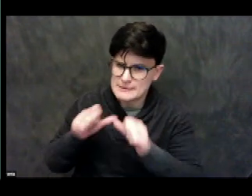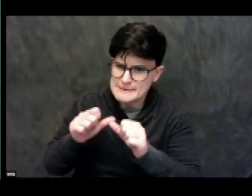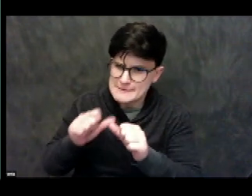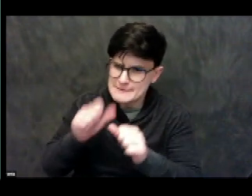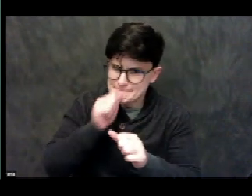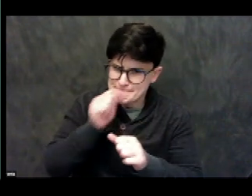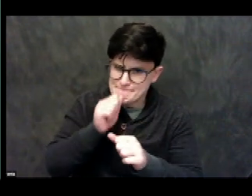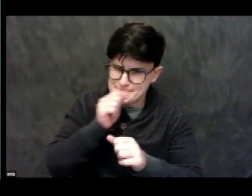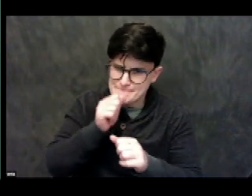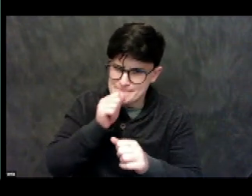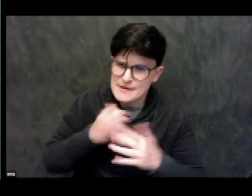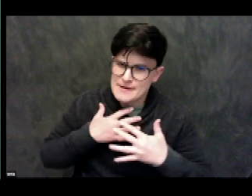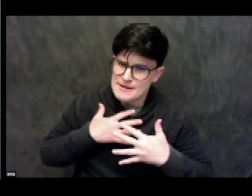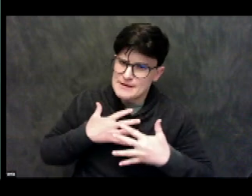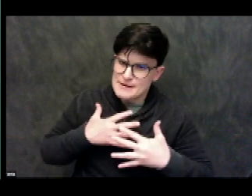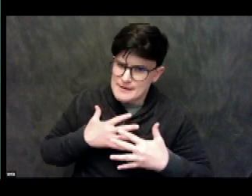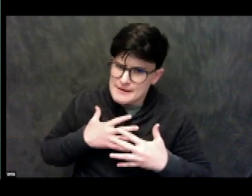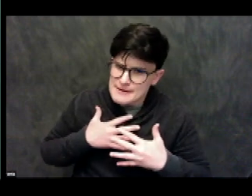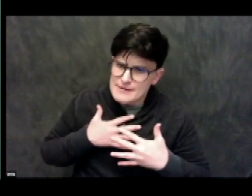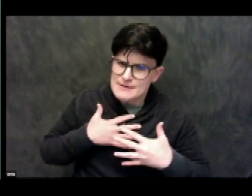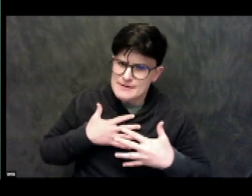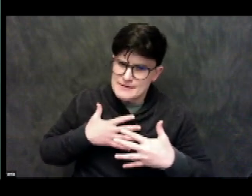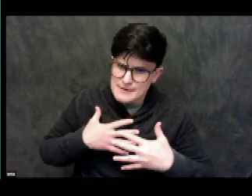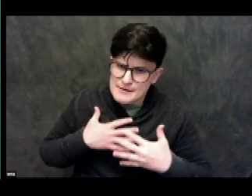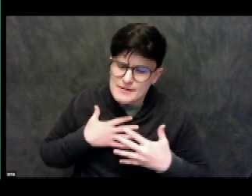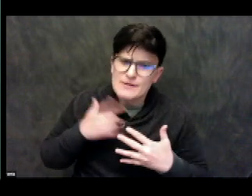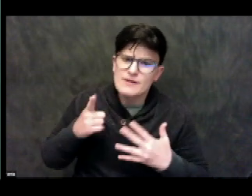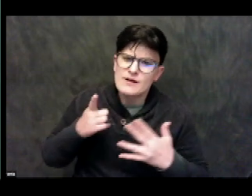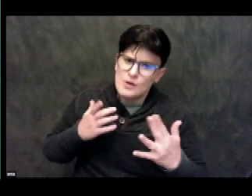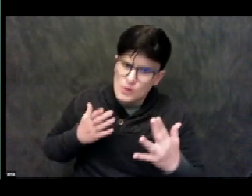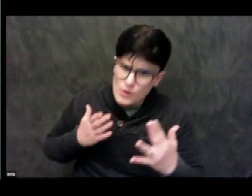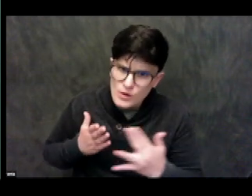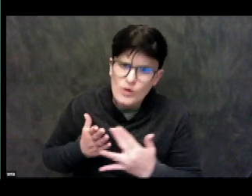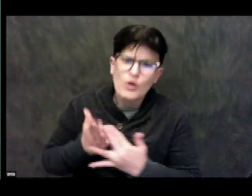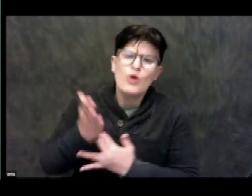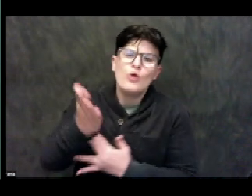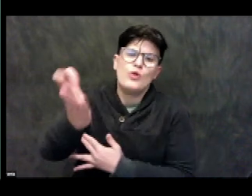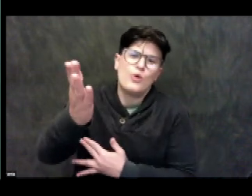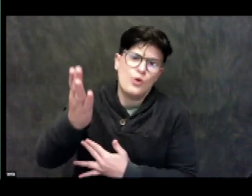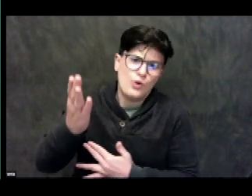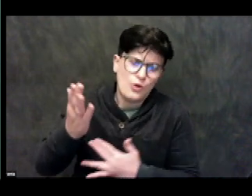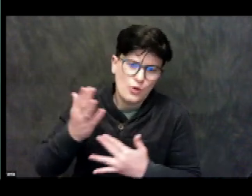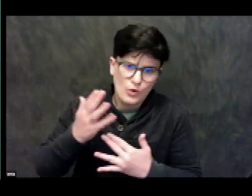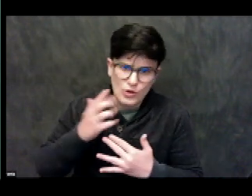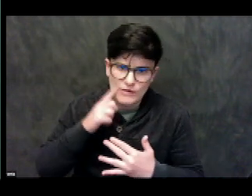trying to breathe and eventually, I mean, I don't know how long it was,